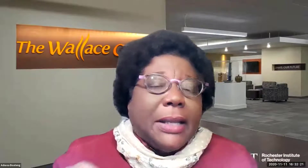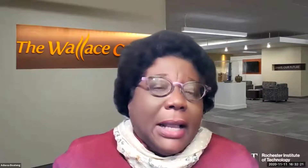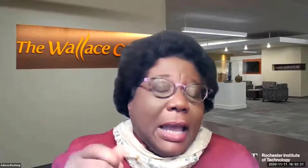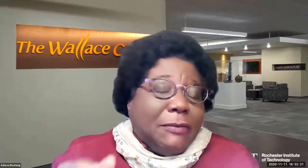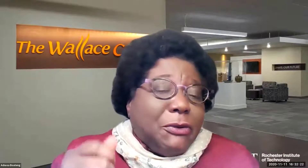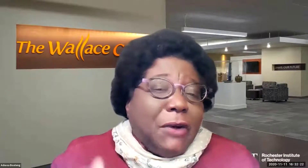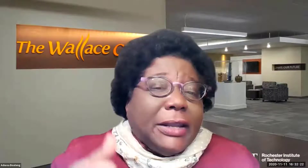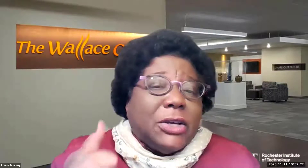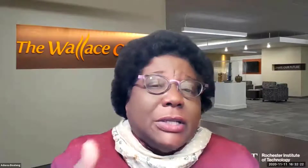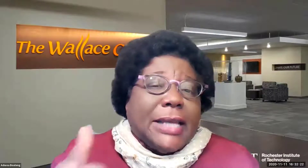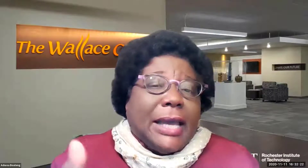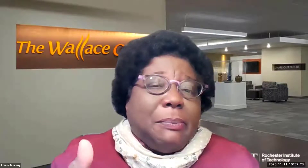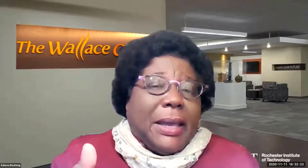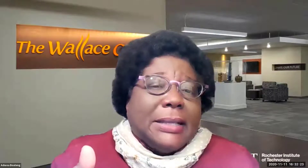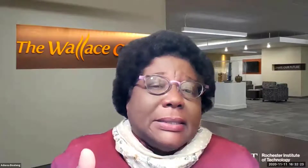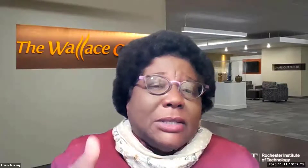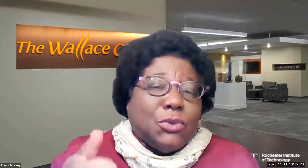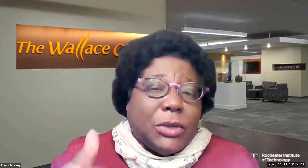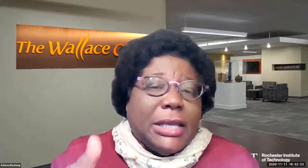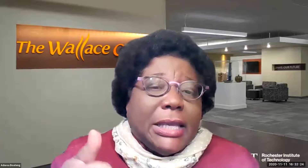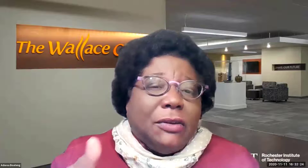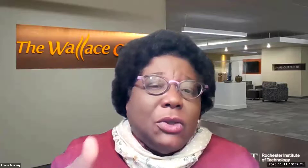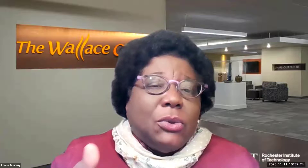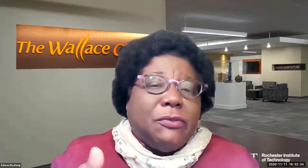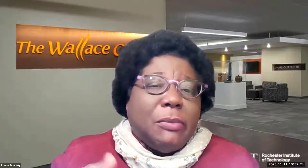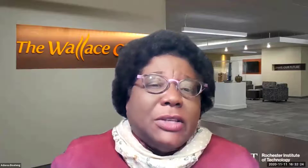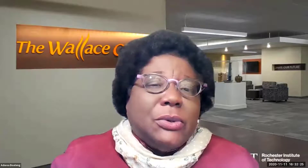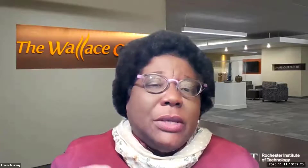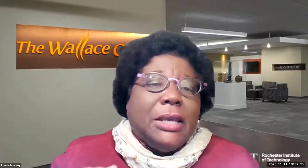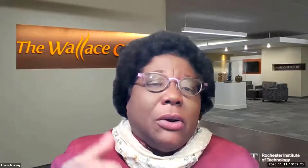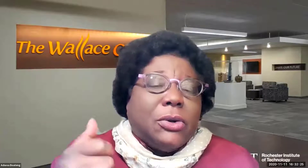the information you need, or good